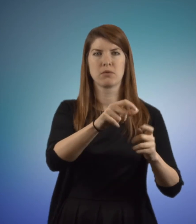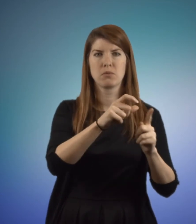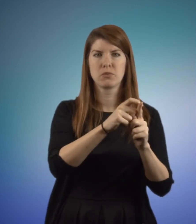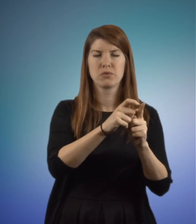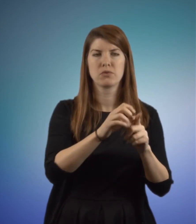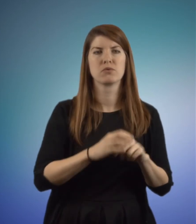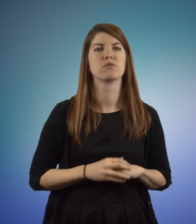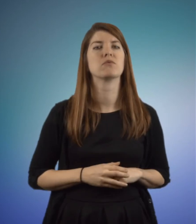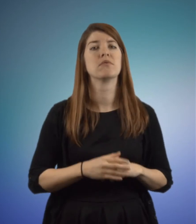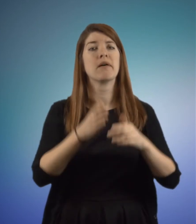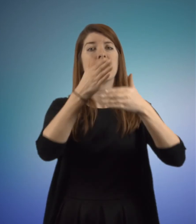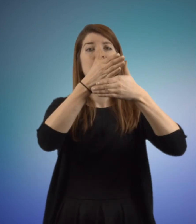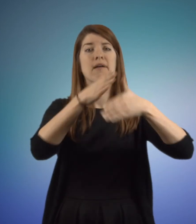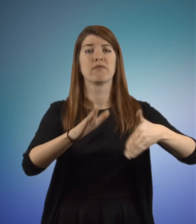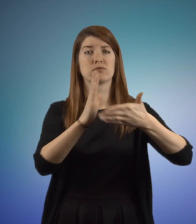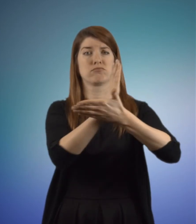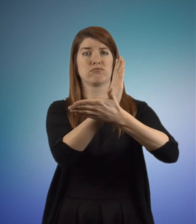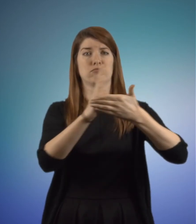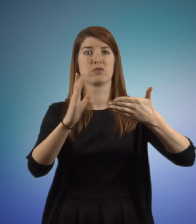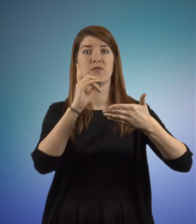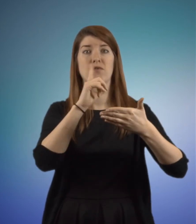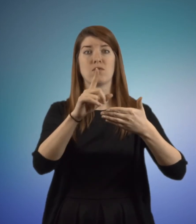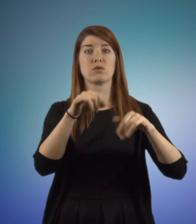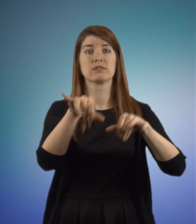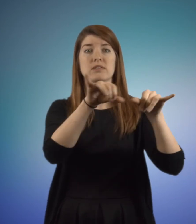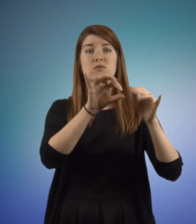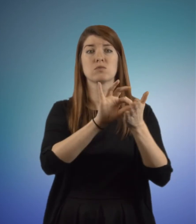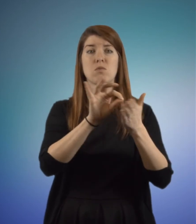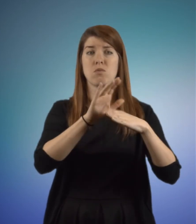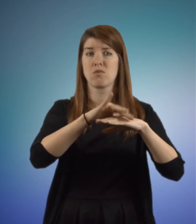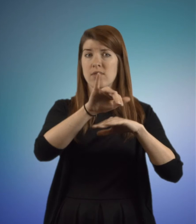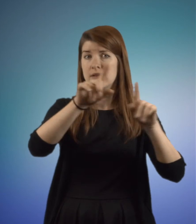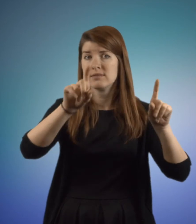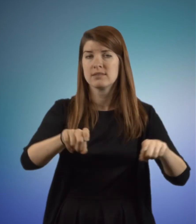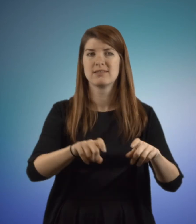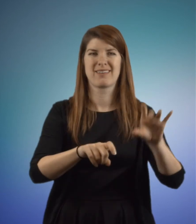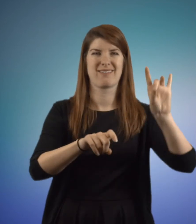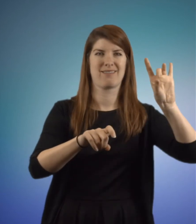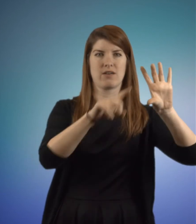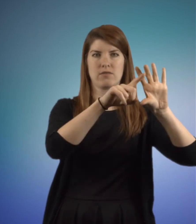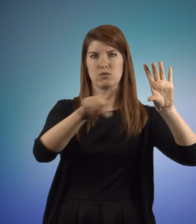The average range for the standard score on this test is 85 to 115,